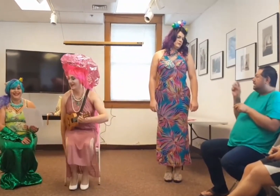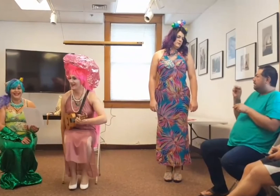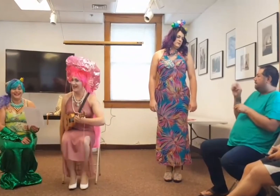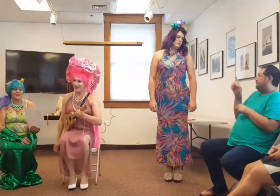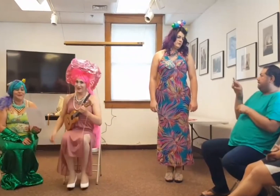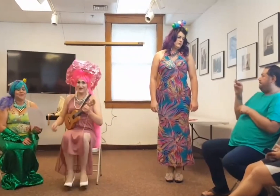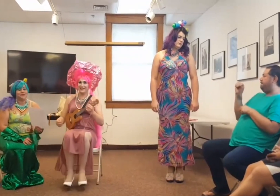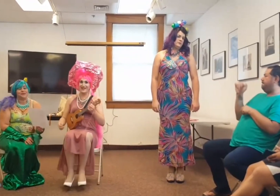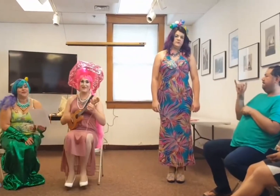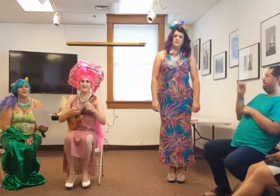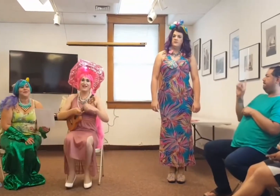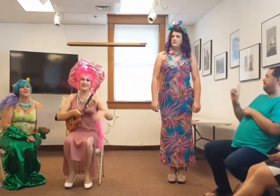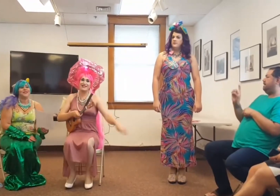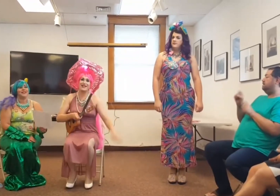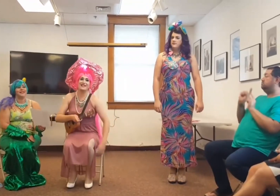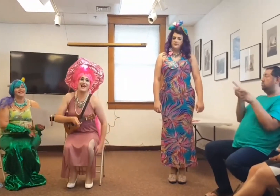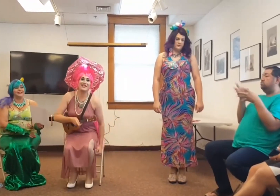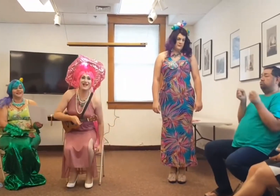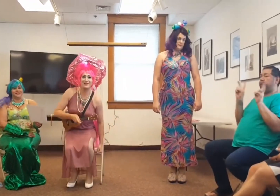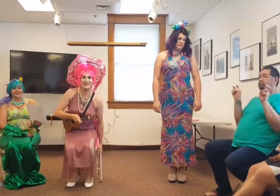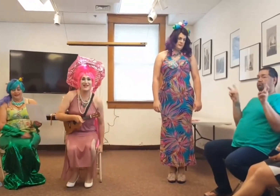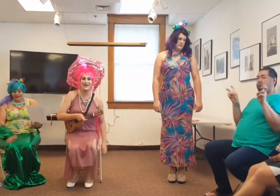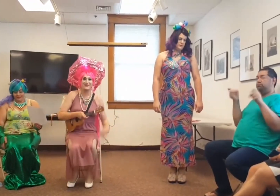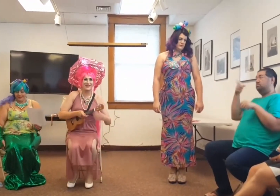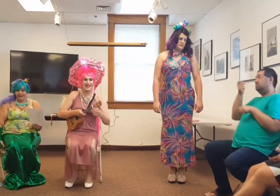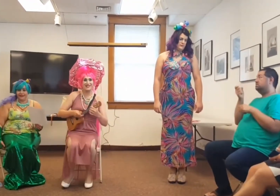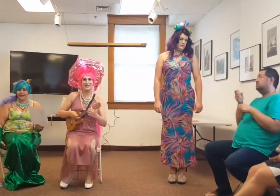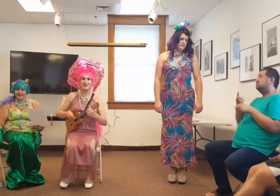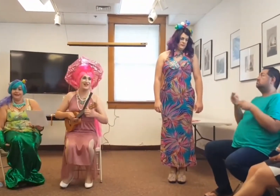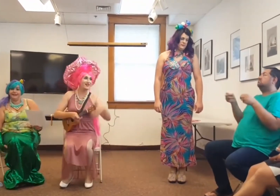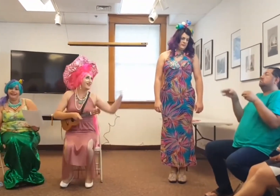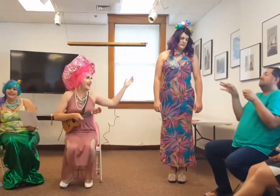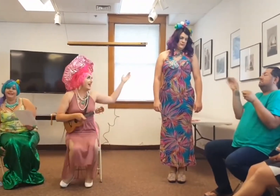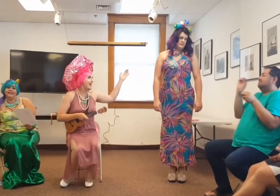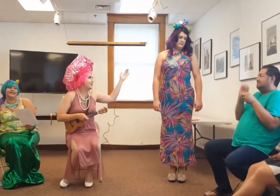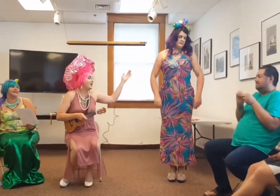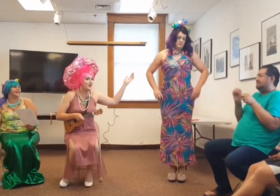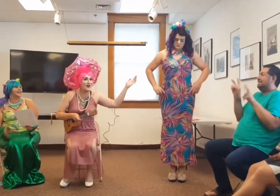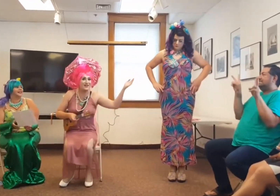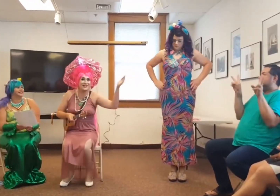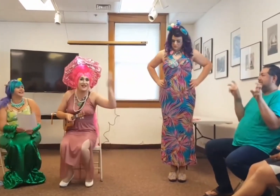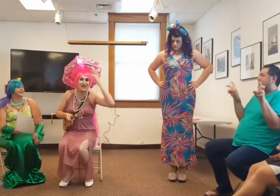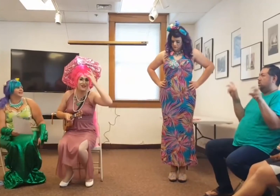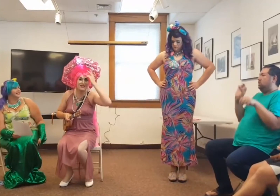And it goes with the theme, because it's the exact title of the theme of today's theme. I don't know if you notice. It's Under the Sea!